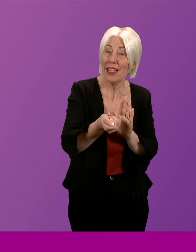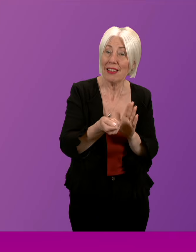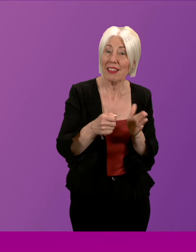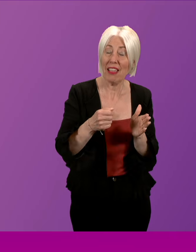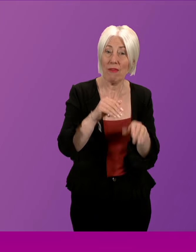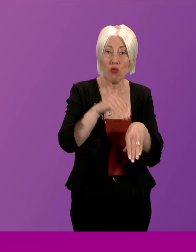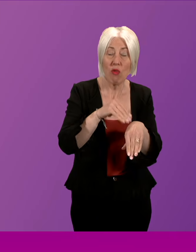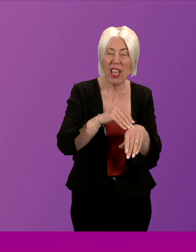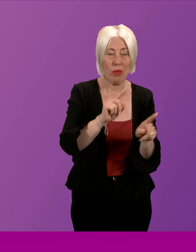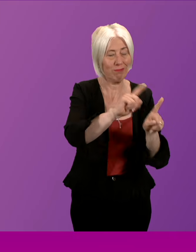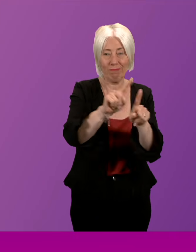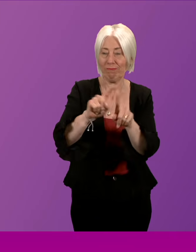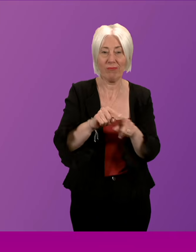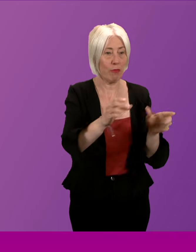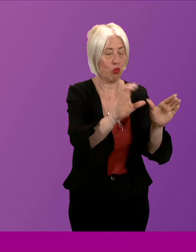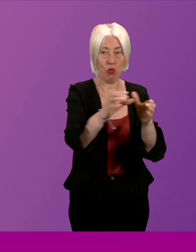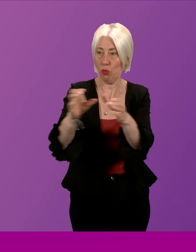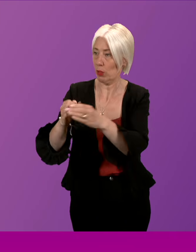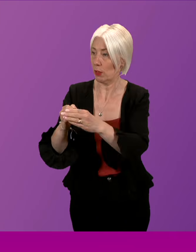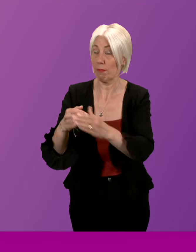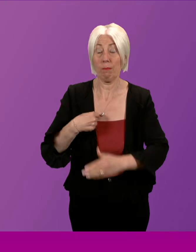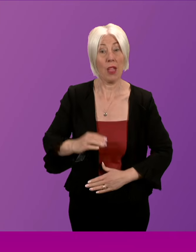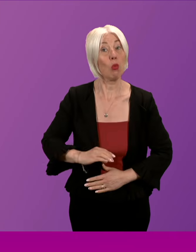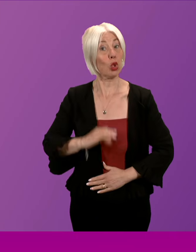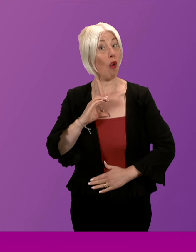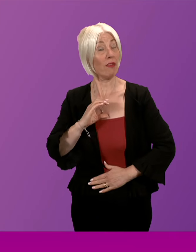stakeholders about issues relating to knife crime. From those discussions, I am confident that we